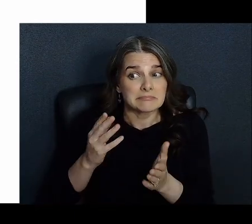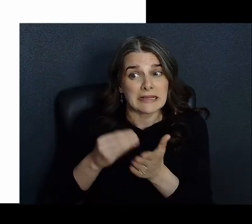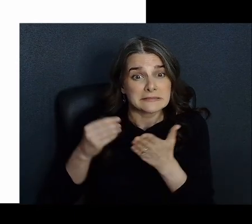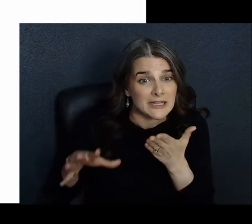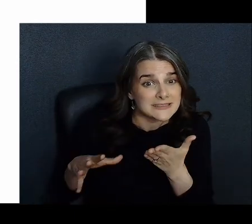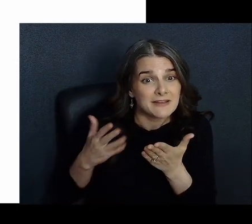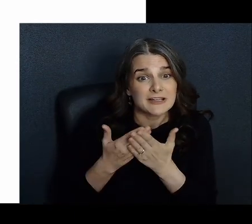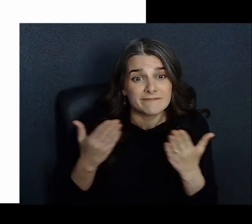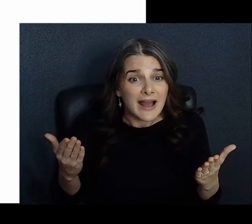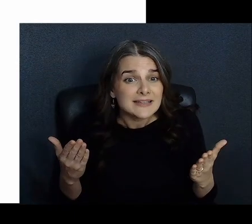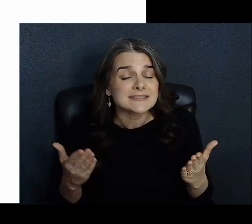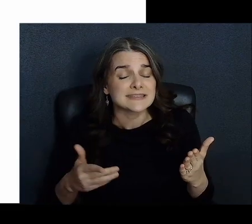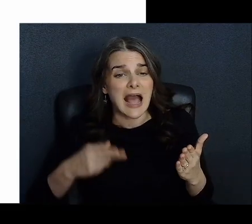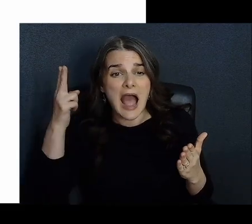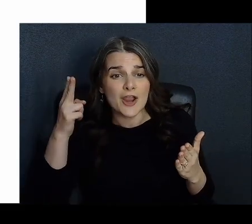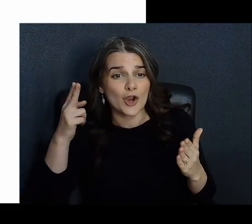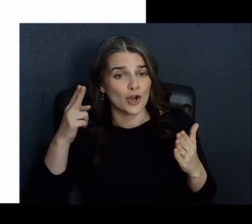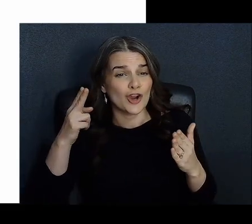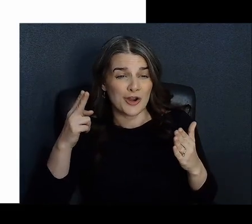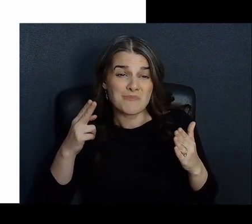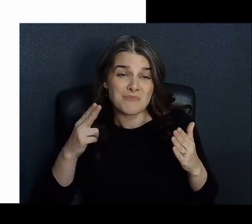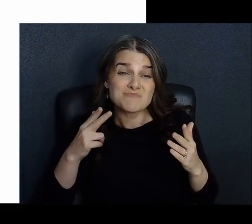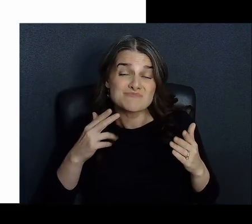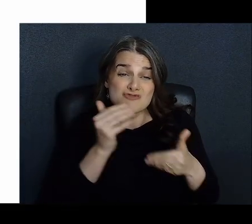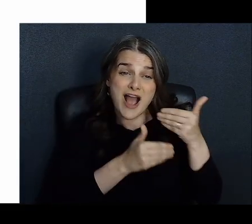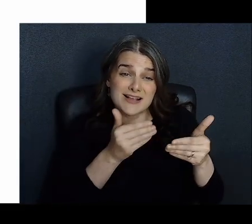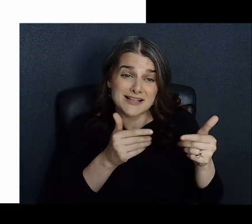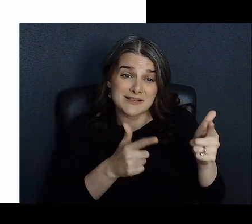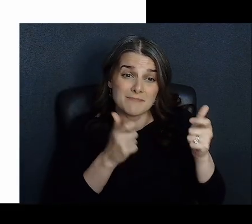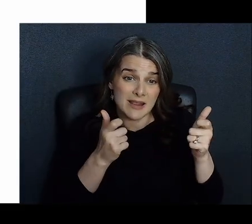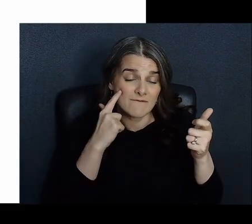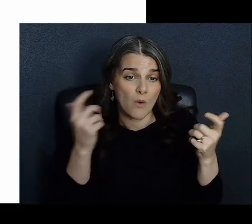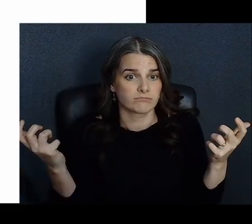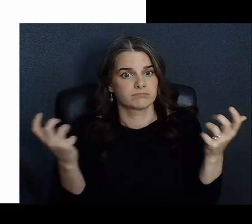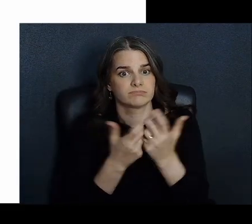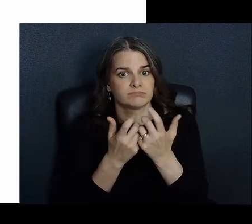to effectively work well with Chromevox or the Magnifier.